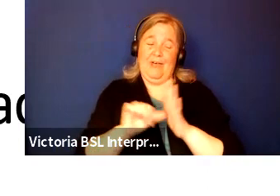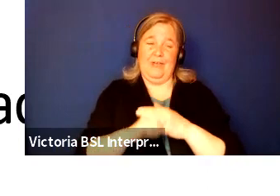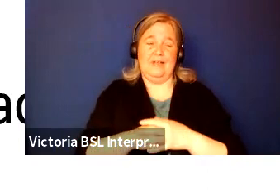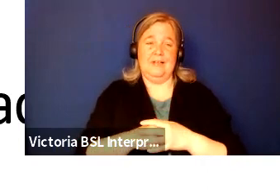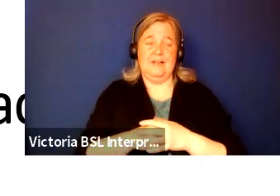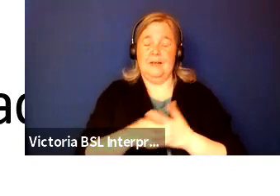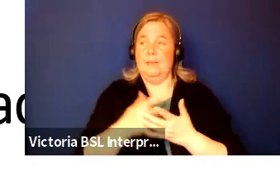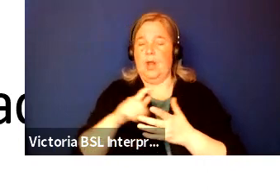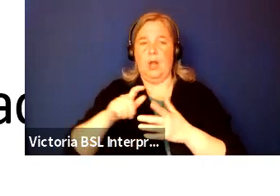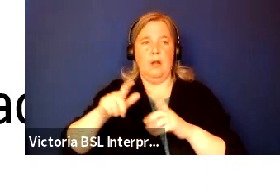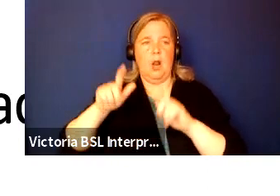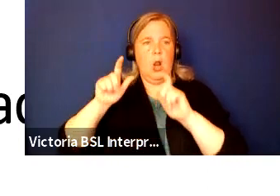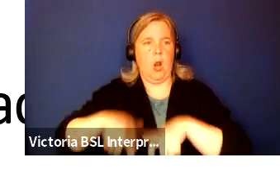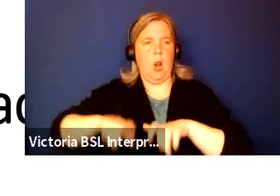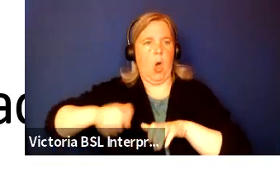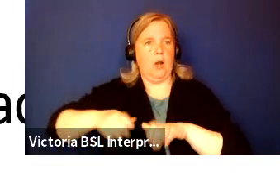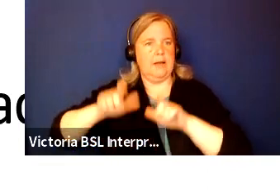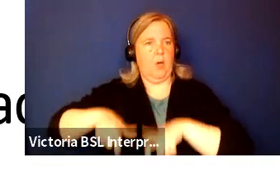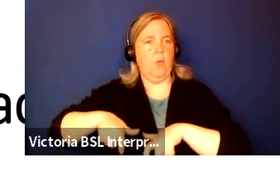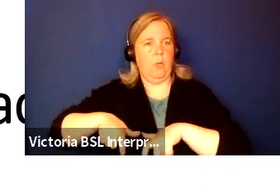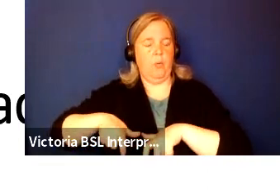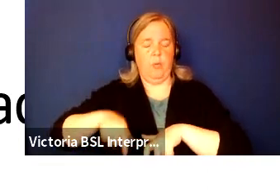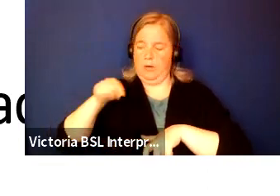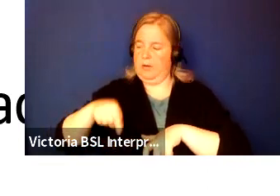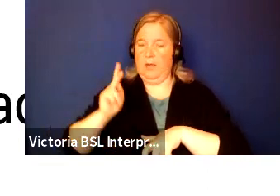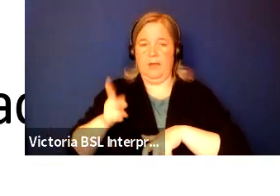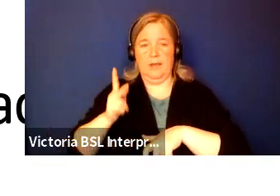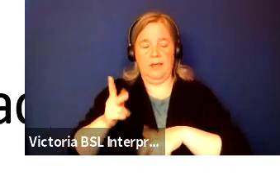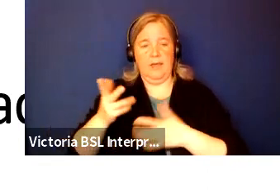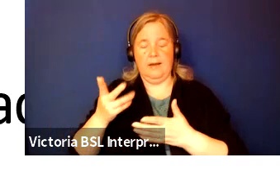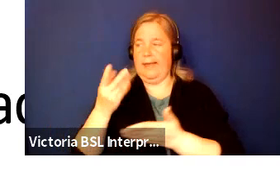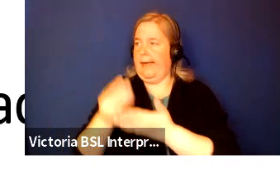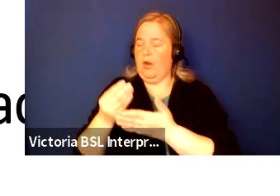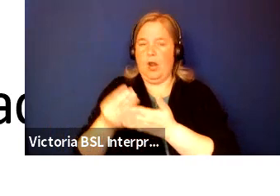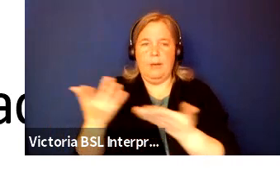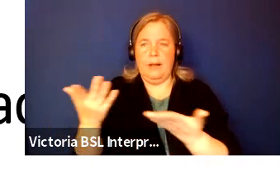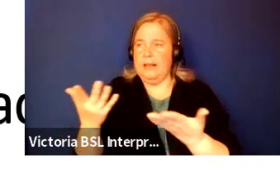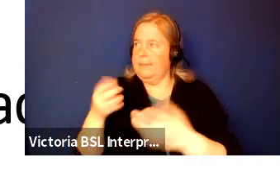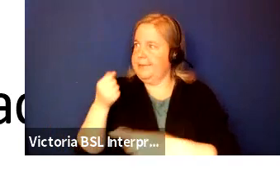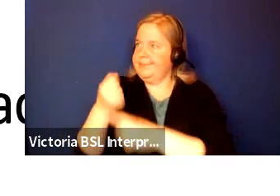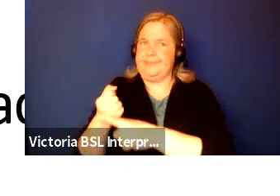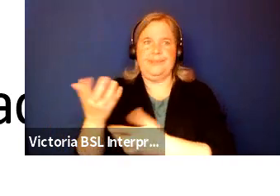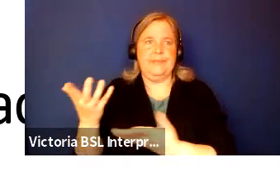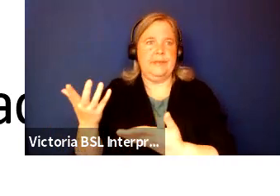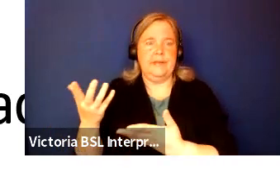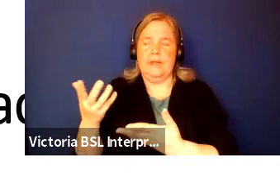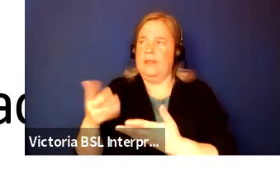again, this lockdown again, economically they are in a very bad situation. They lose their